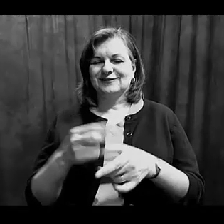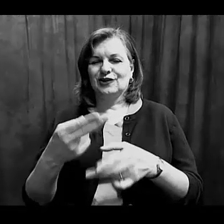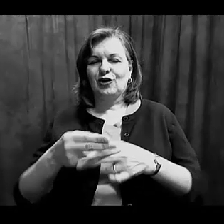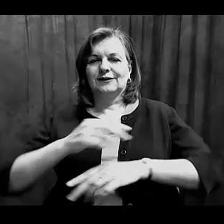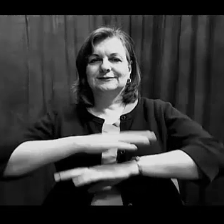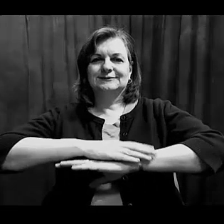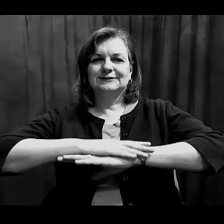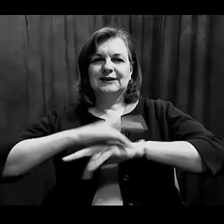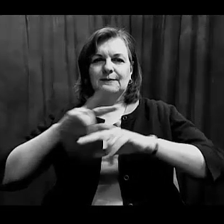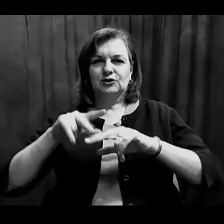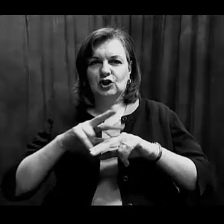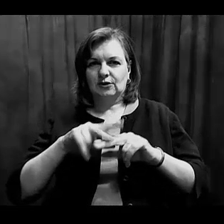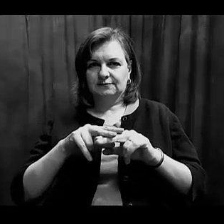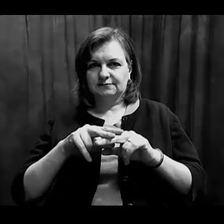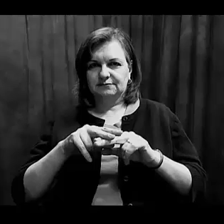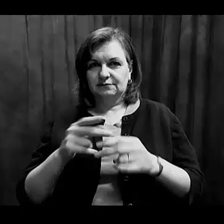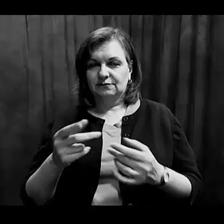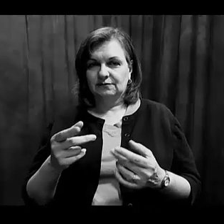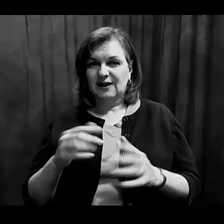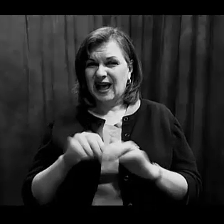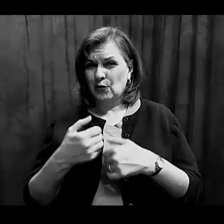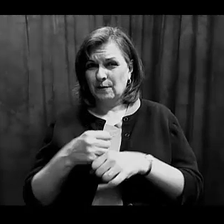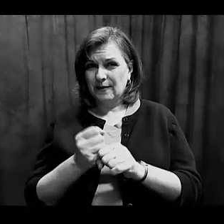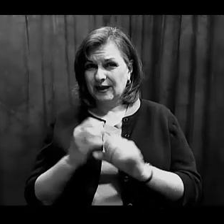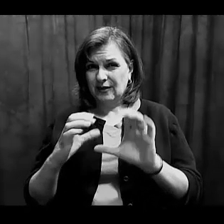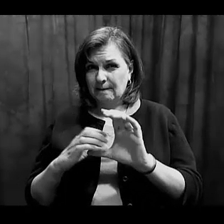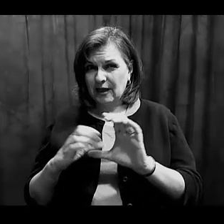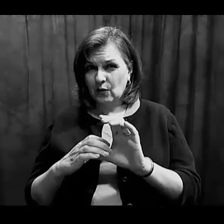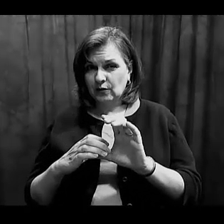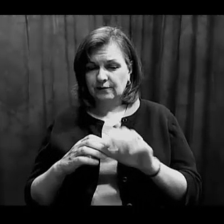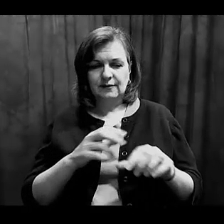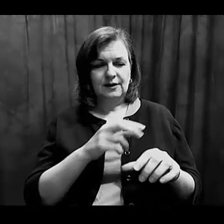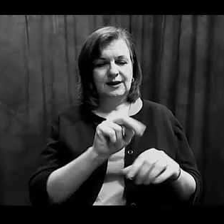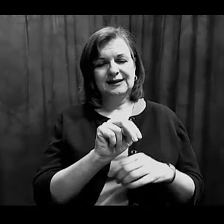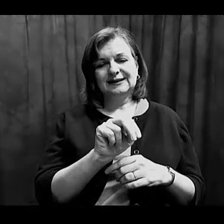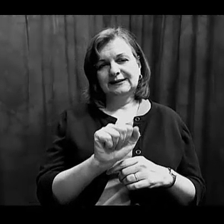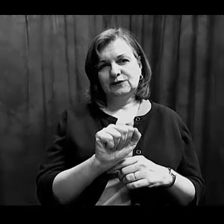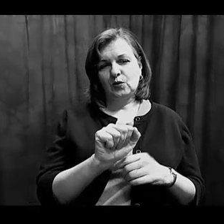so we're taking sodium